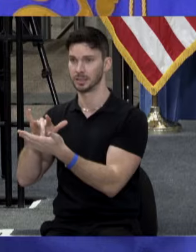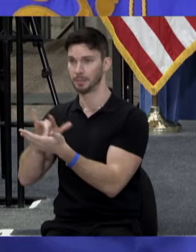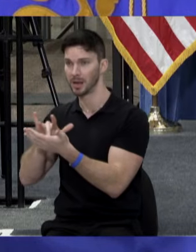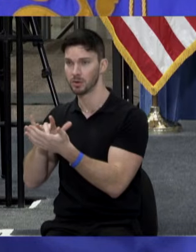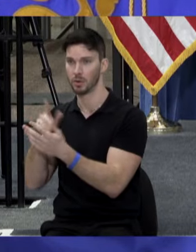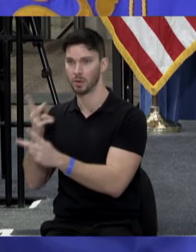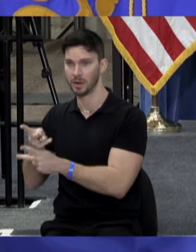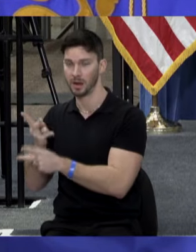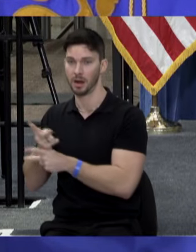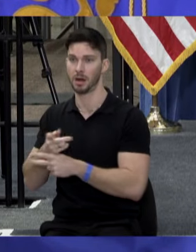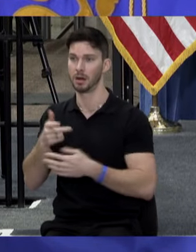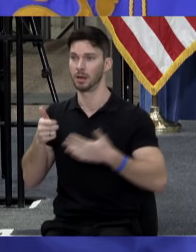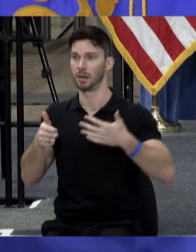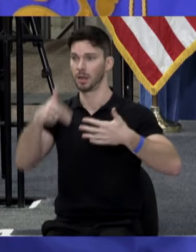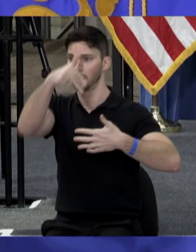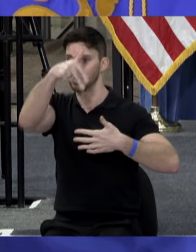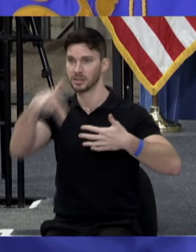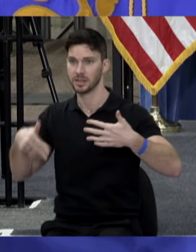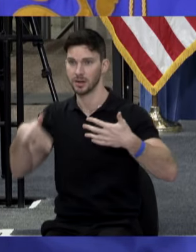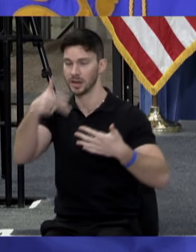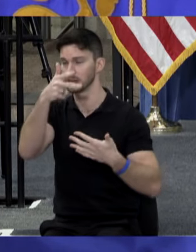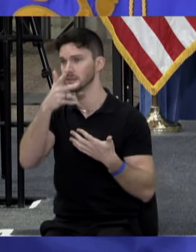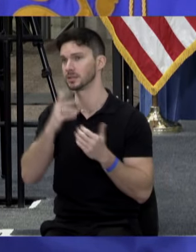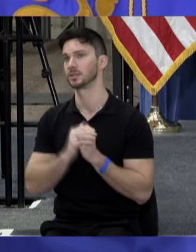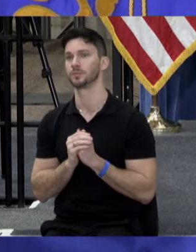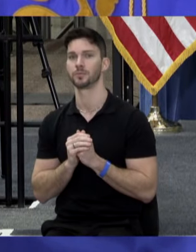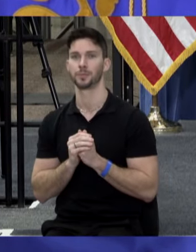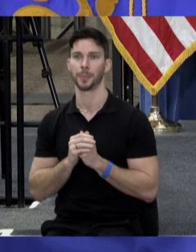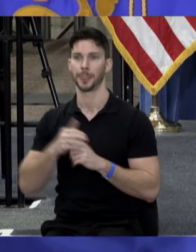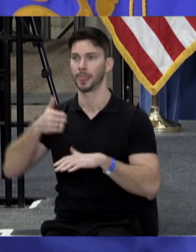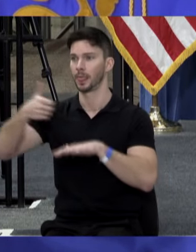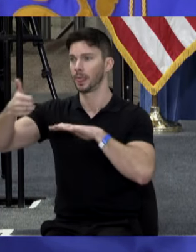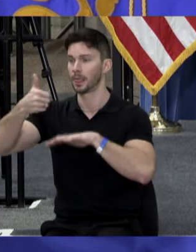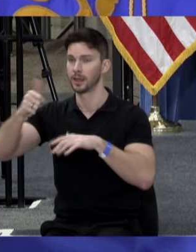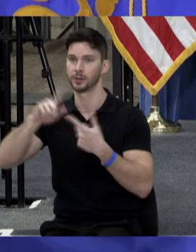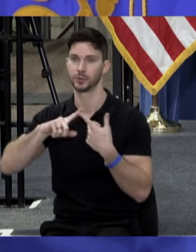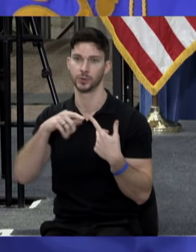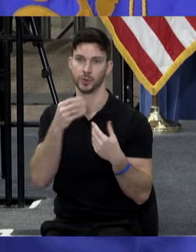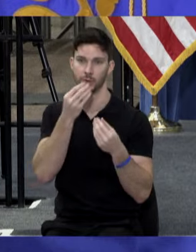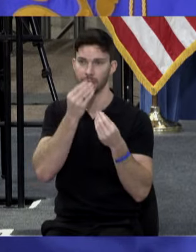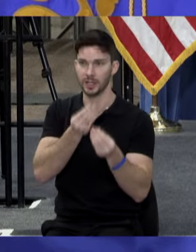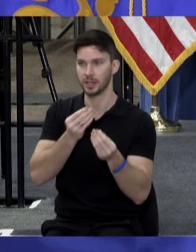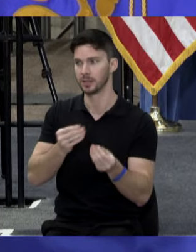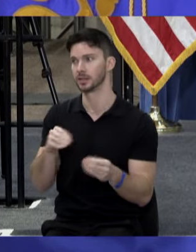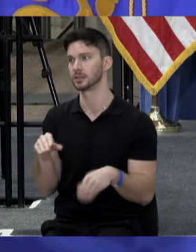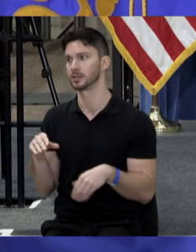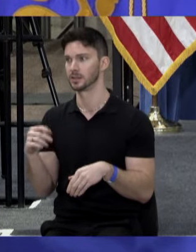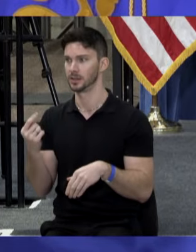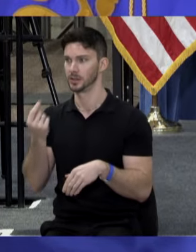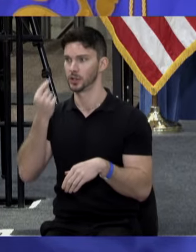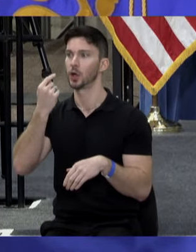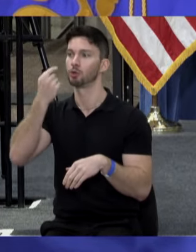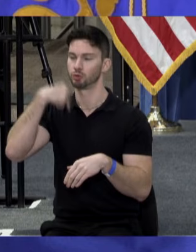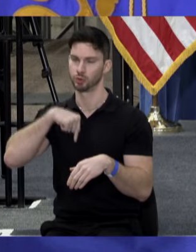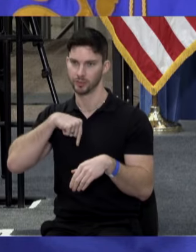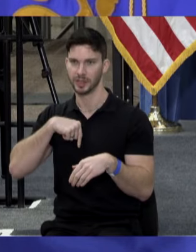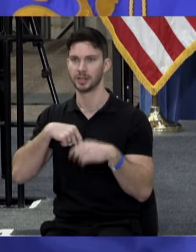down the staircases, tube feedings, wound care, respiratory treatments and others.